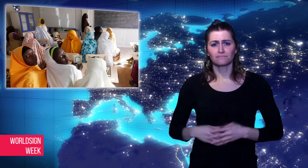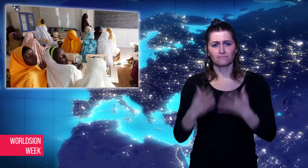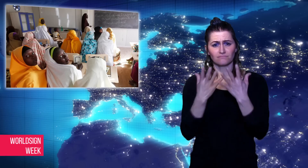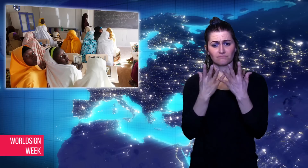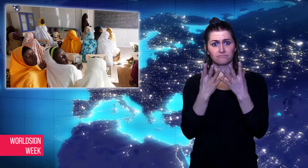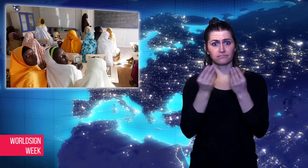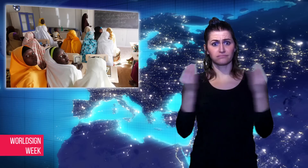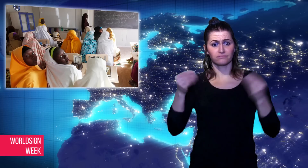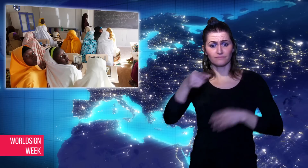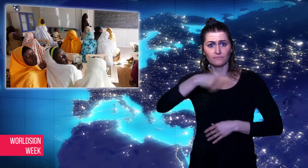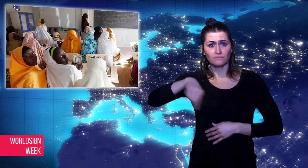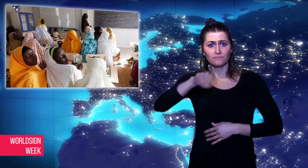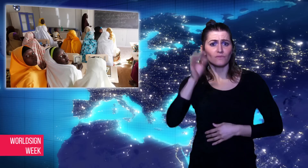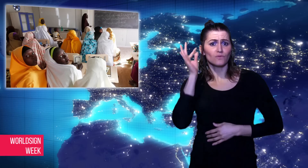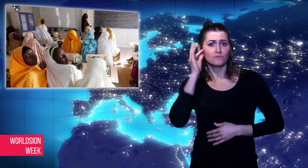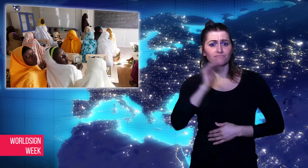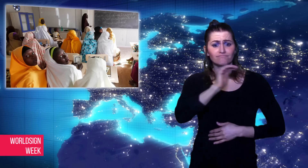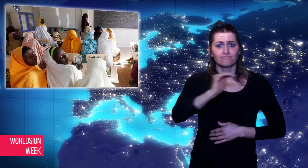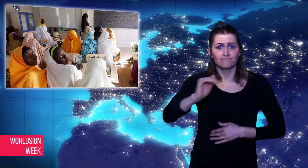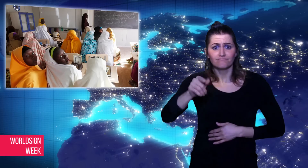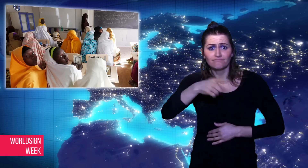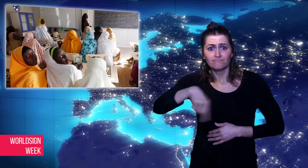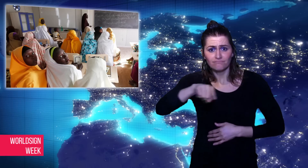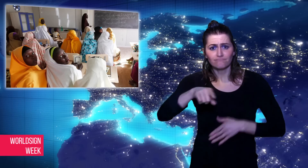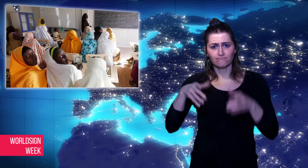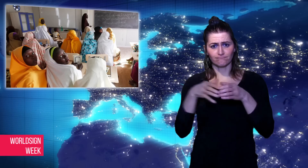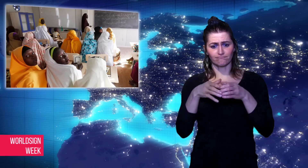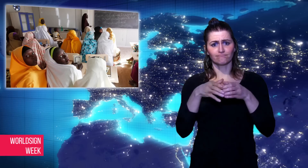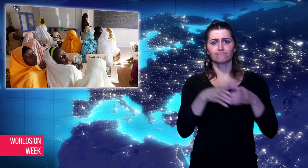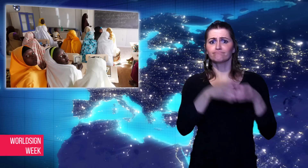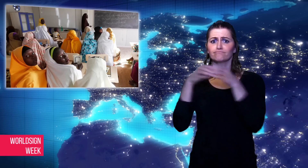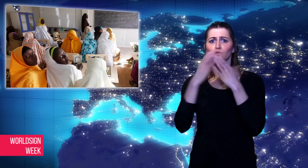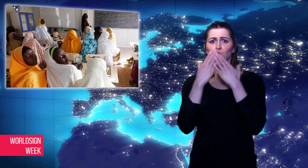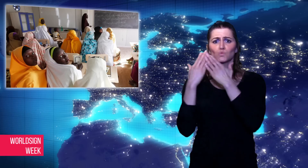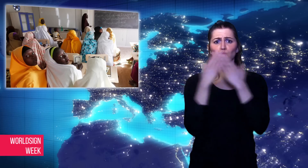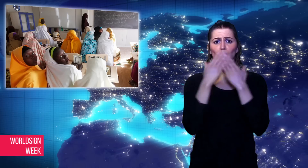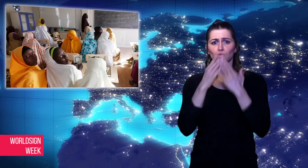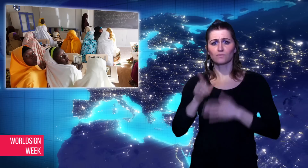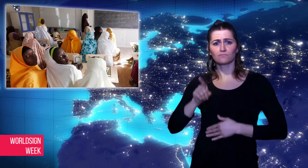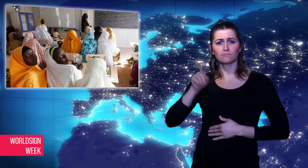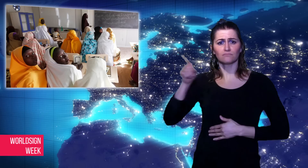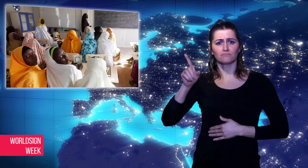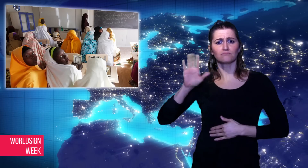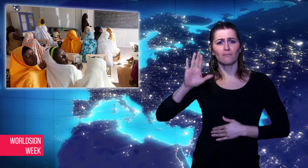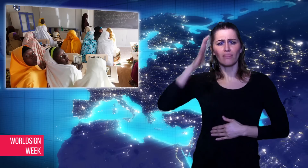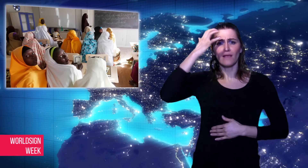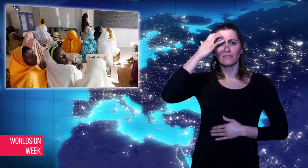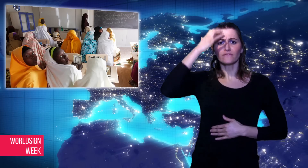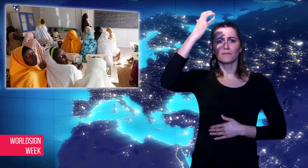Technical School in the village of Dapch